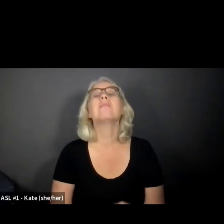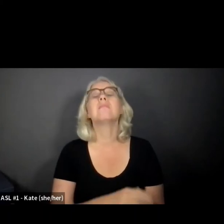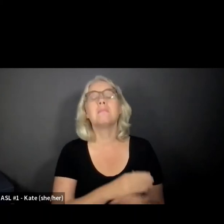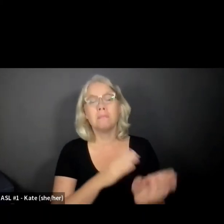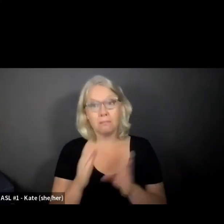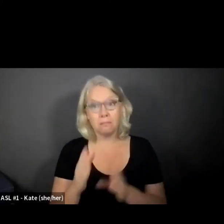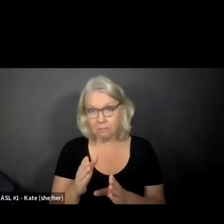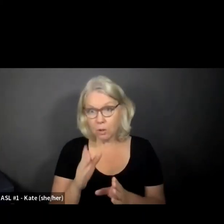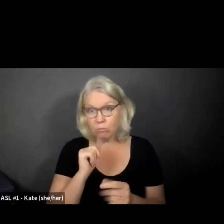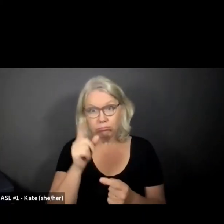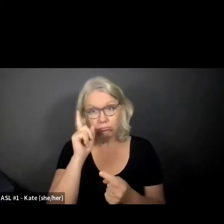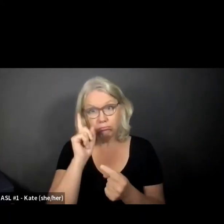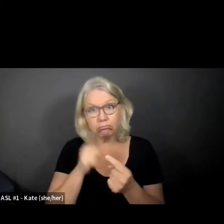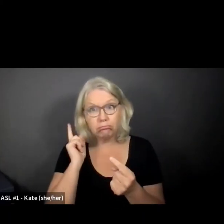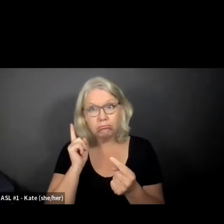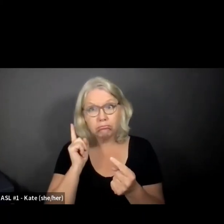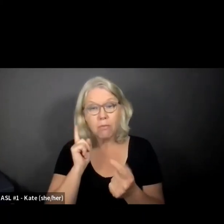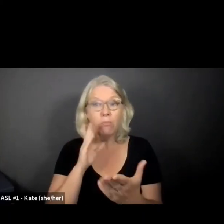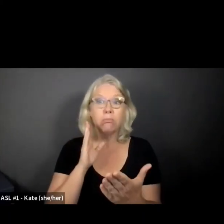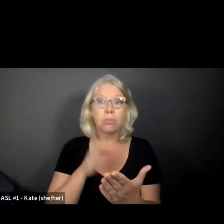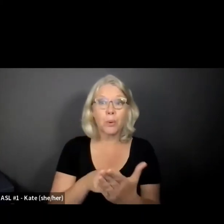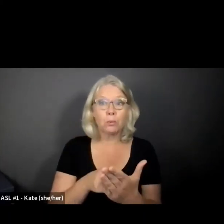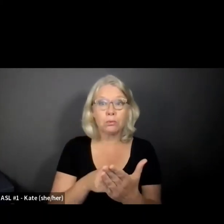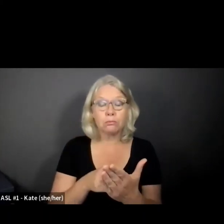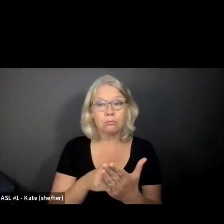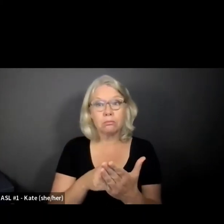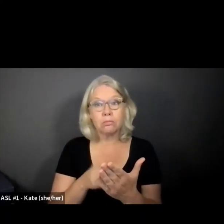ANY OPPOSED? NOTED.